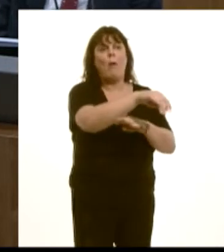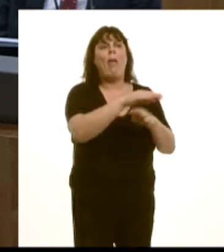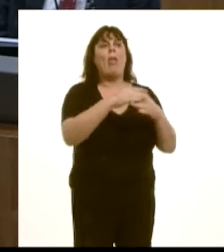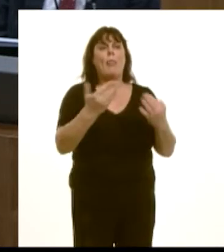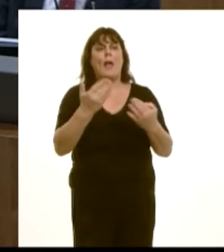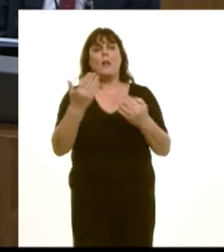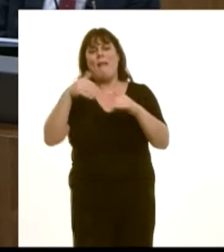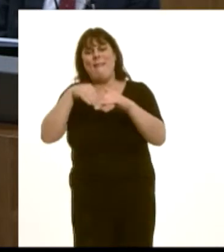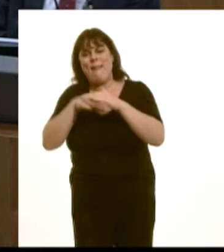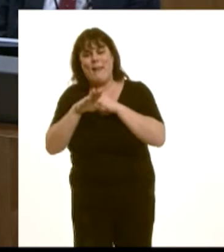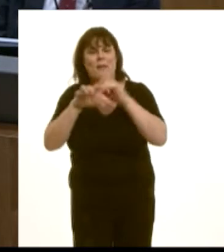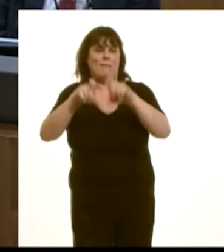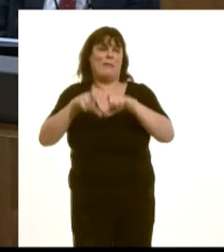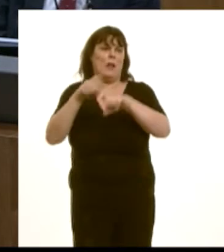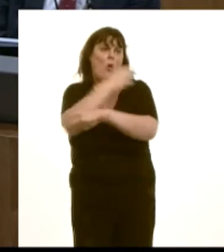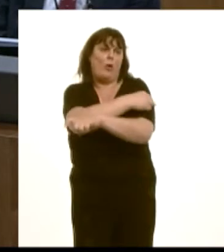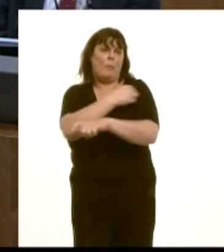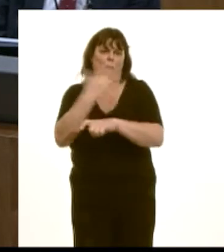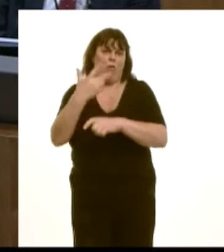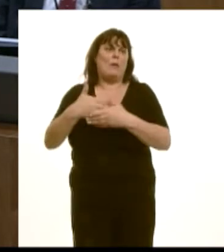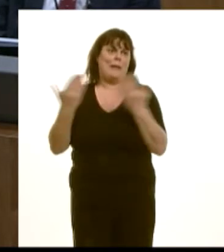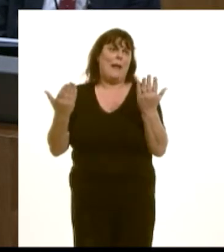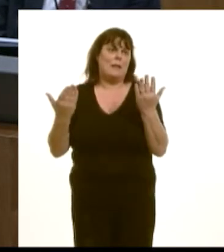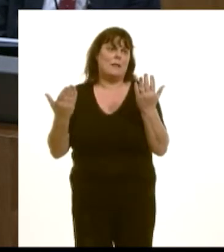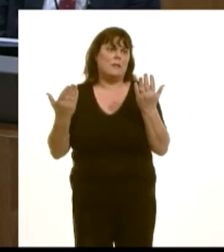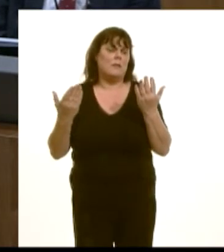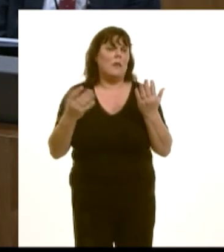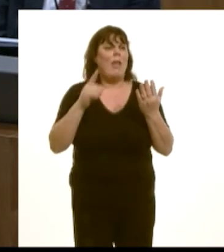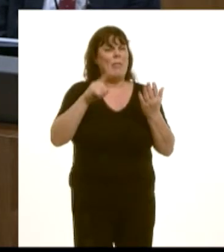admitted for up to three days. That is the difficult balance that has to be struck by